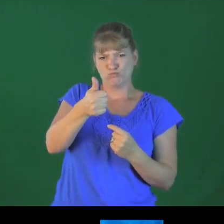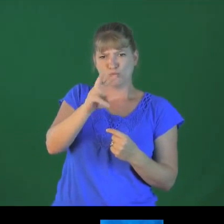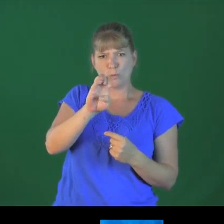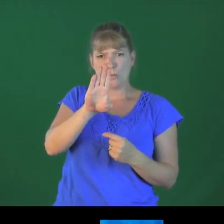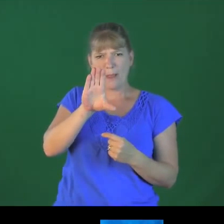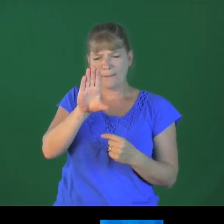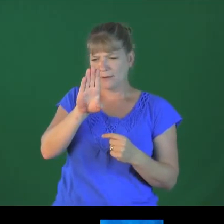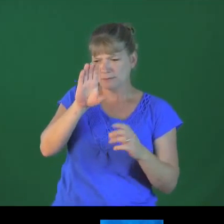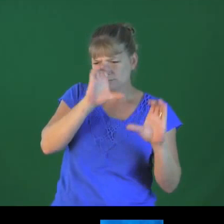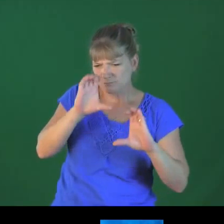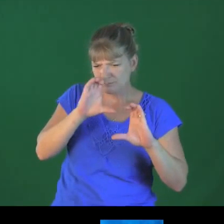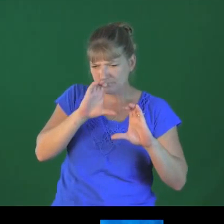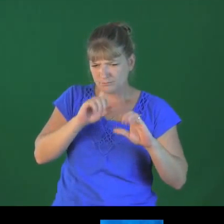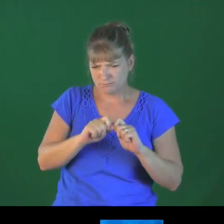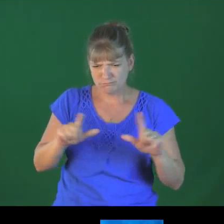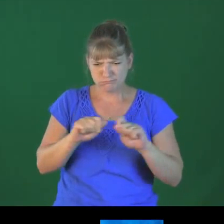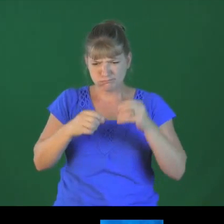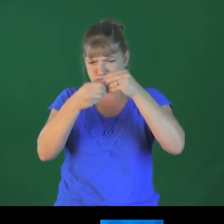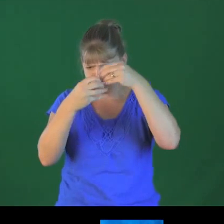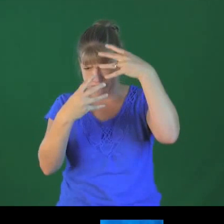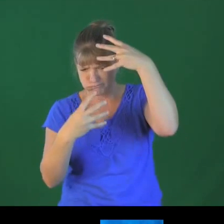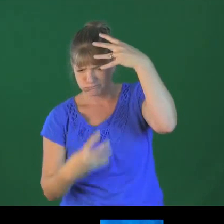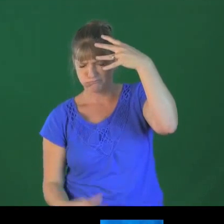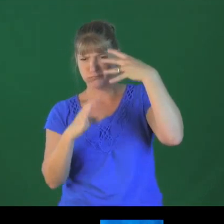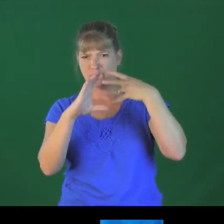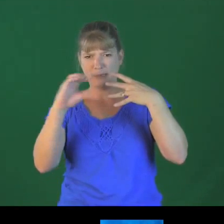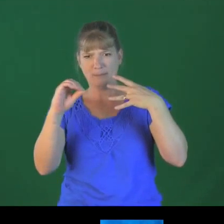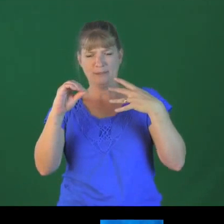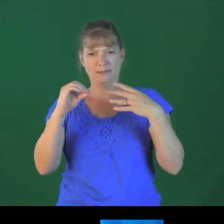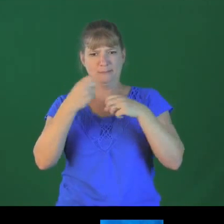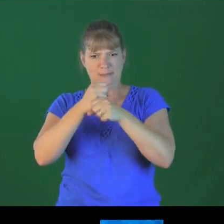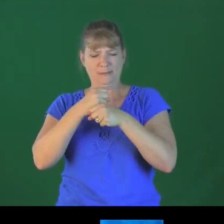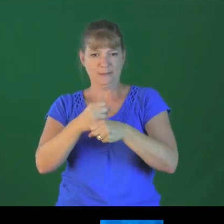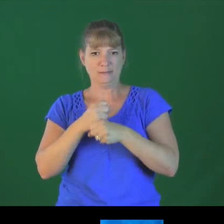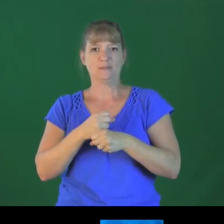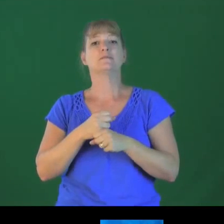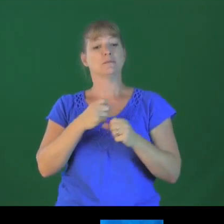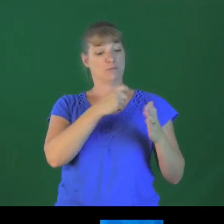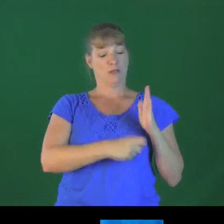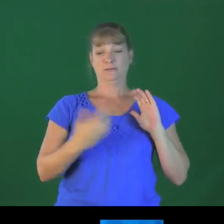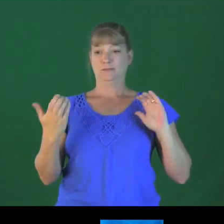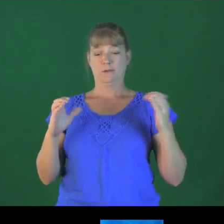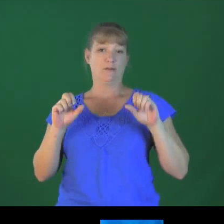and see all the different companies that make these devices, and you can compare prices.